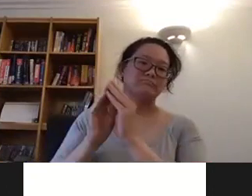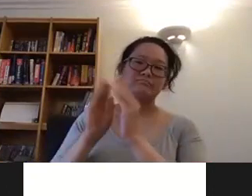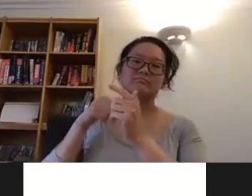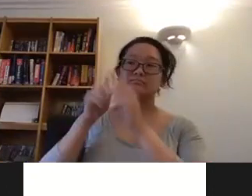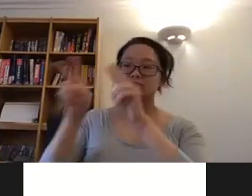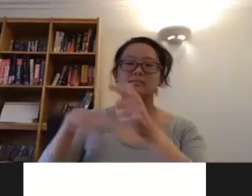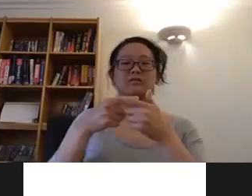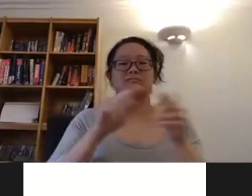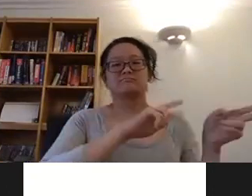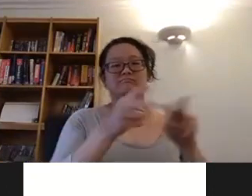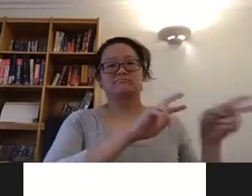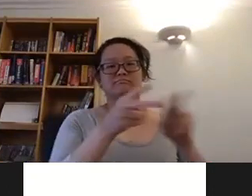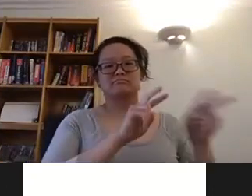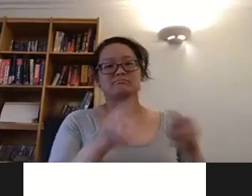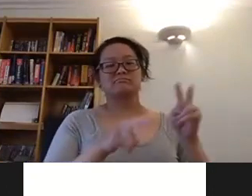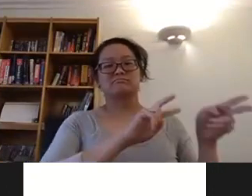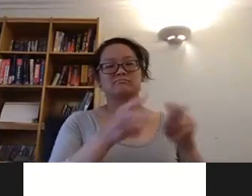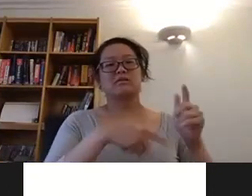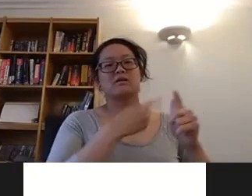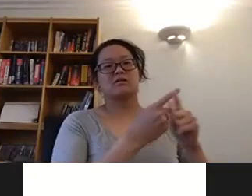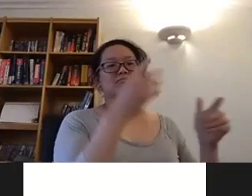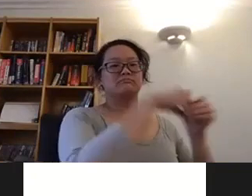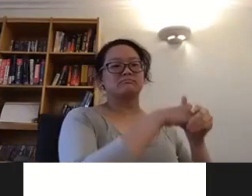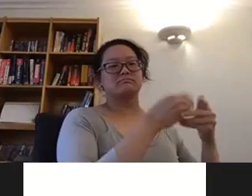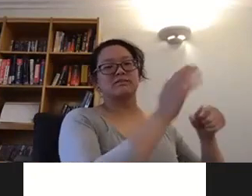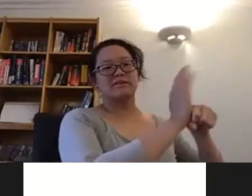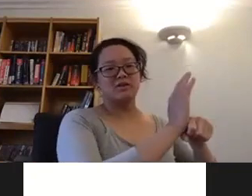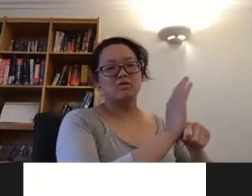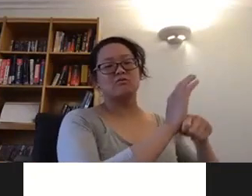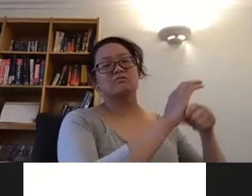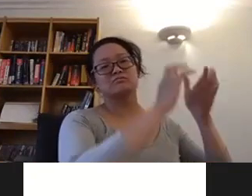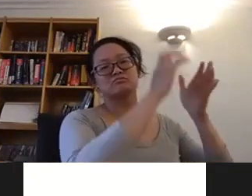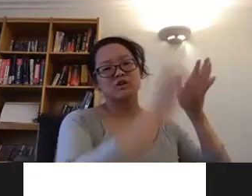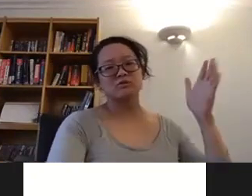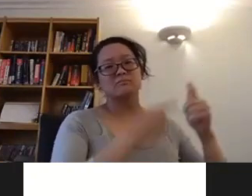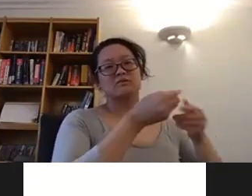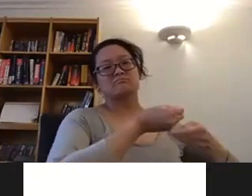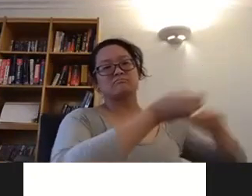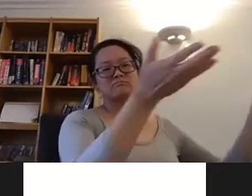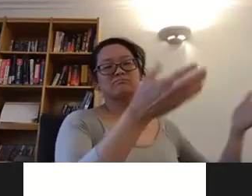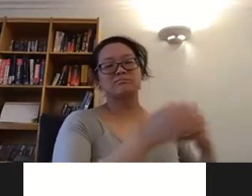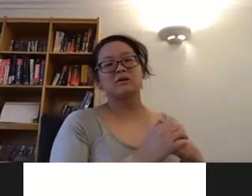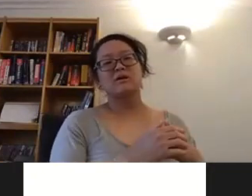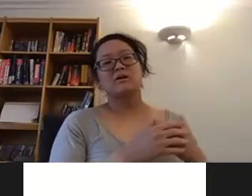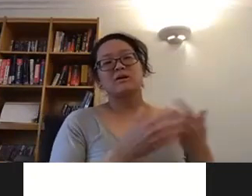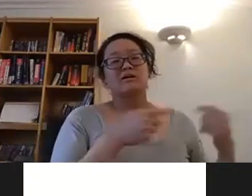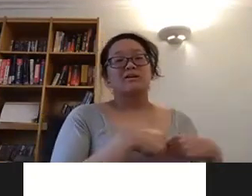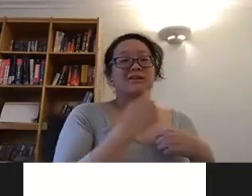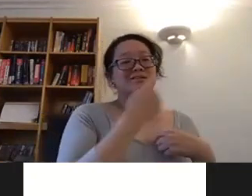communications and meetings and things like that. They try to include that, the video and the transcript and get those out to the